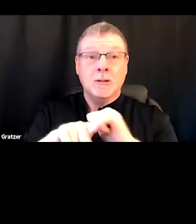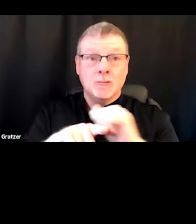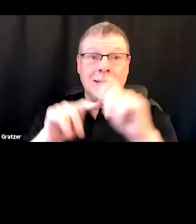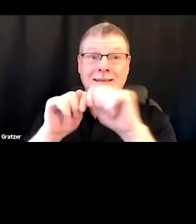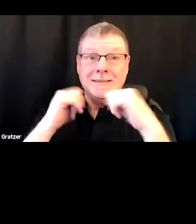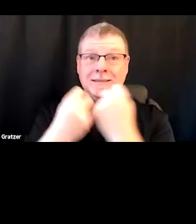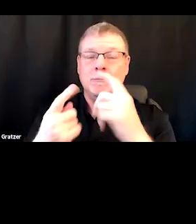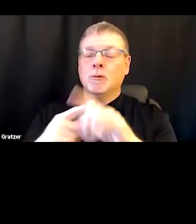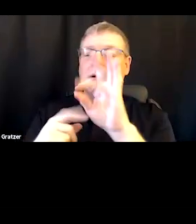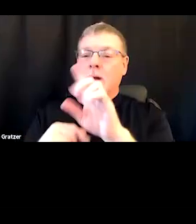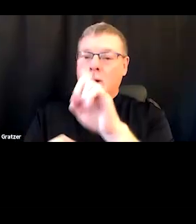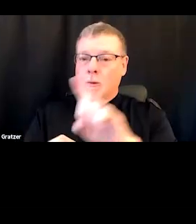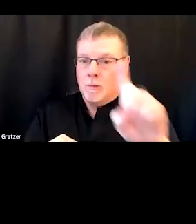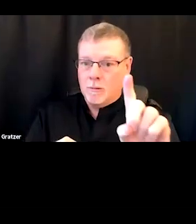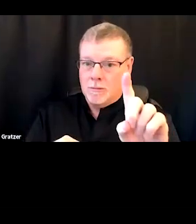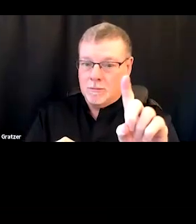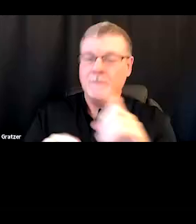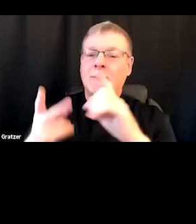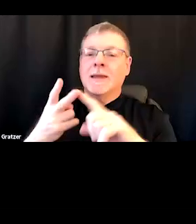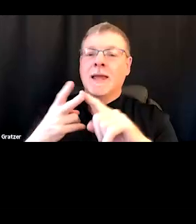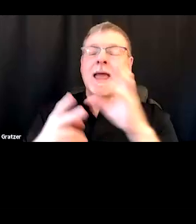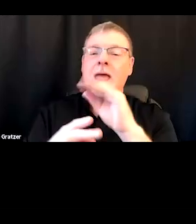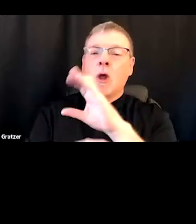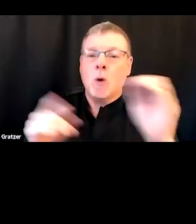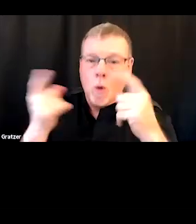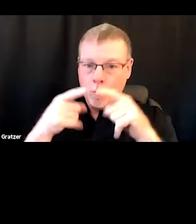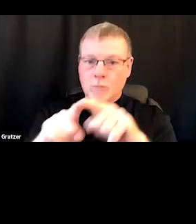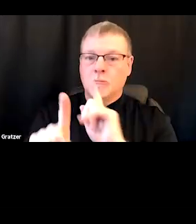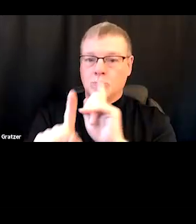to 911 calls, and co-response initiatives.